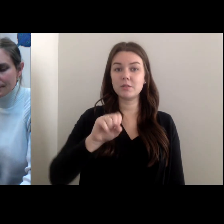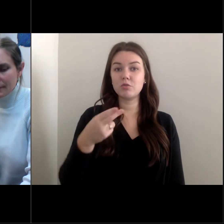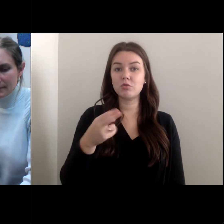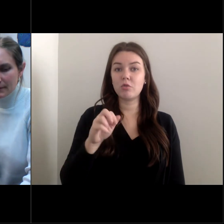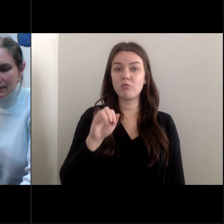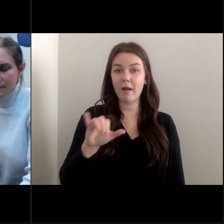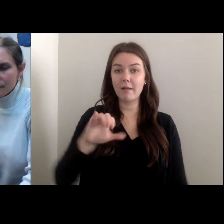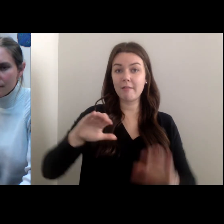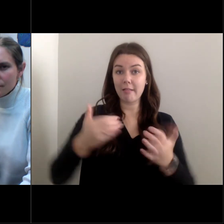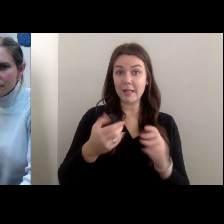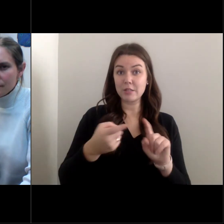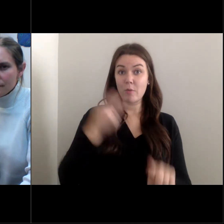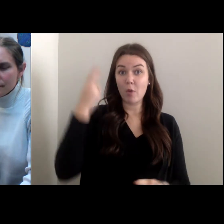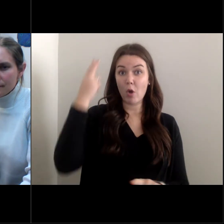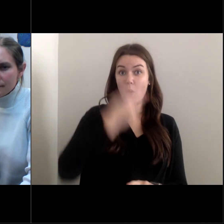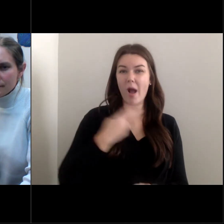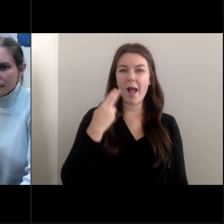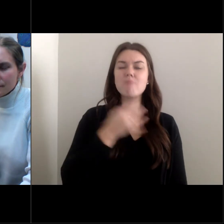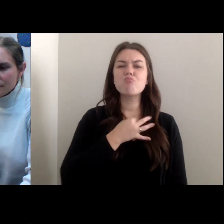were wondering how big can a king crab get?